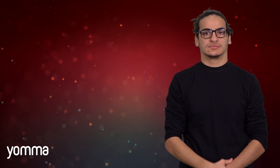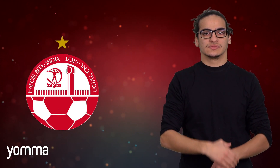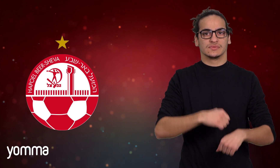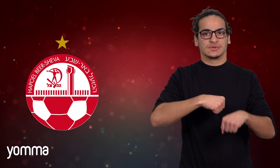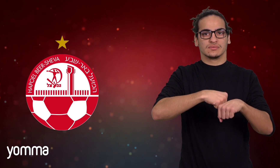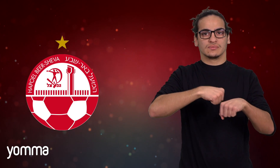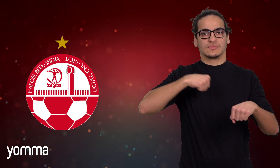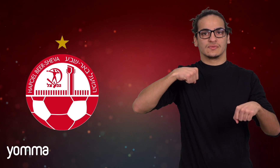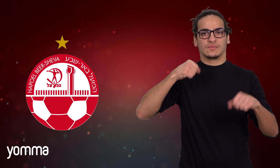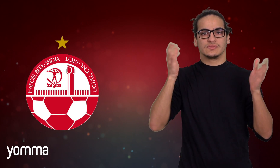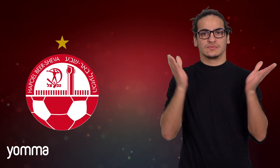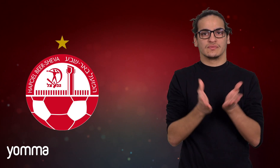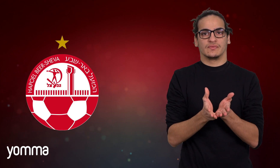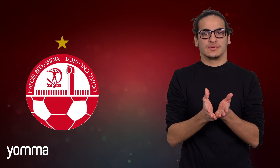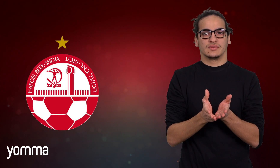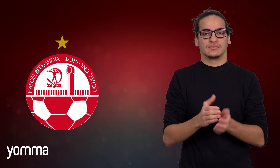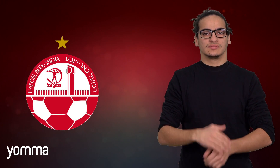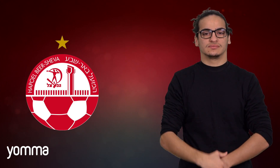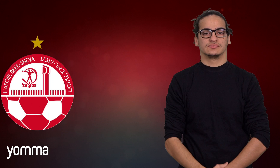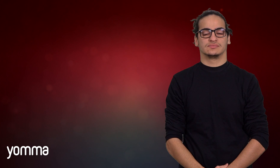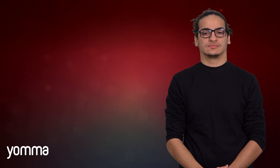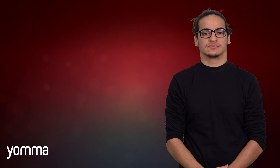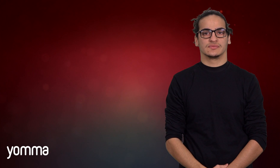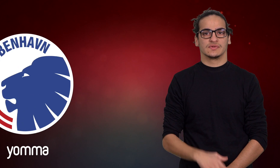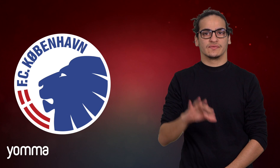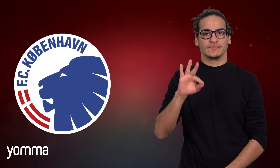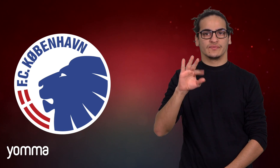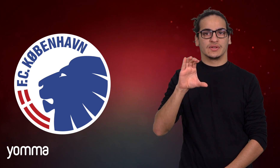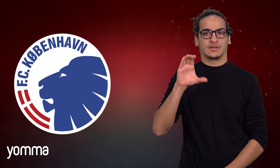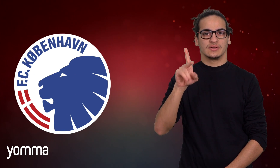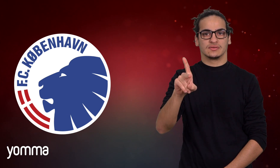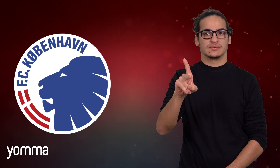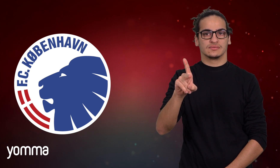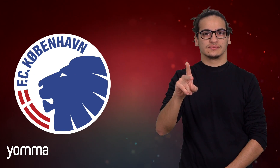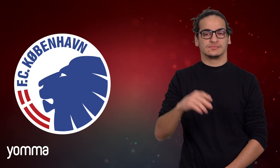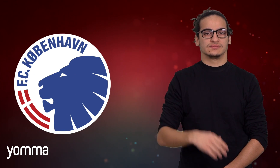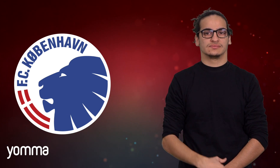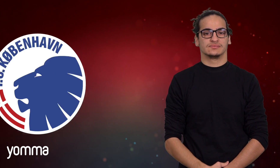Hapoel Beer-Sheva FC FC København